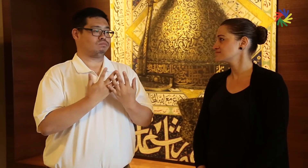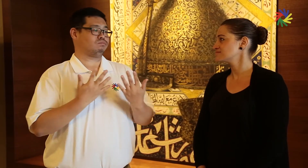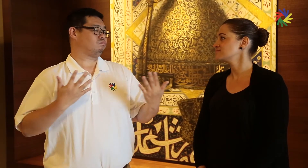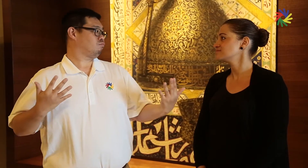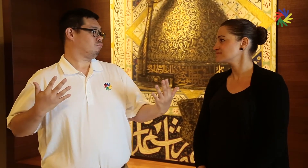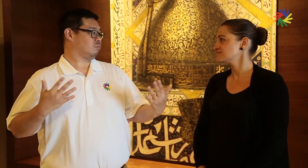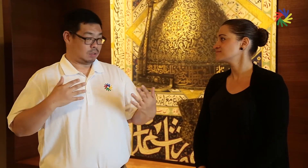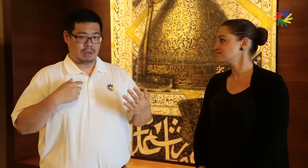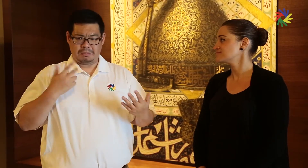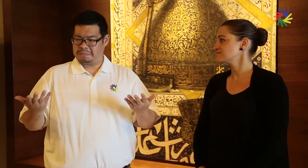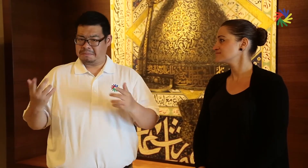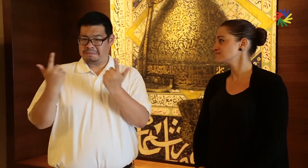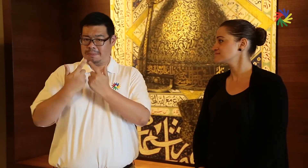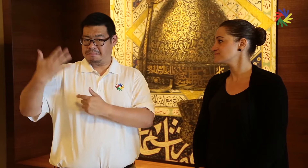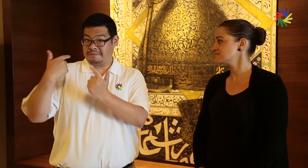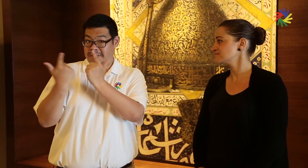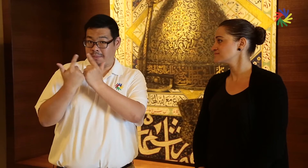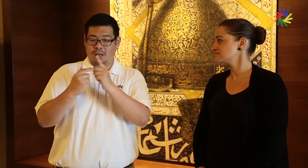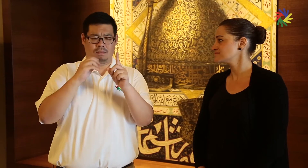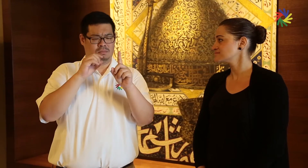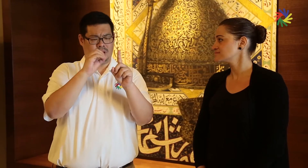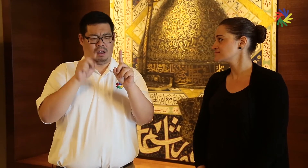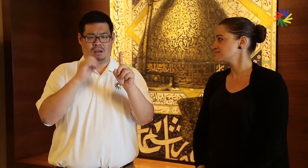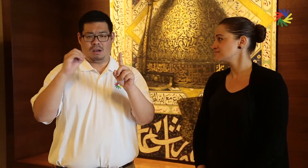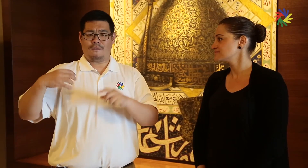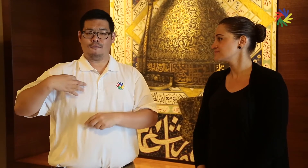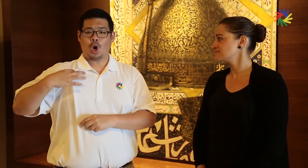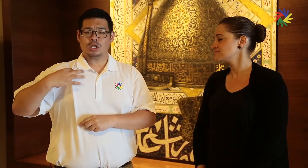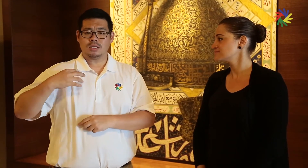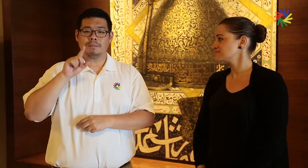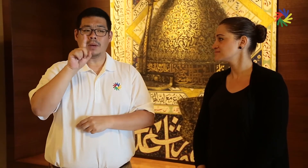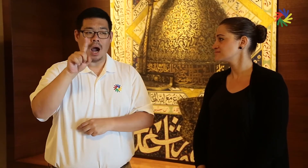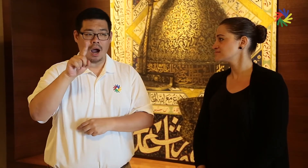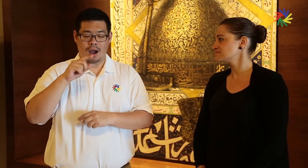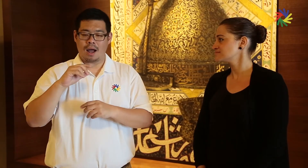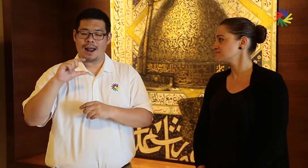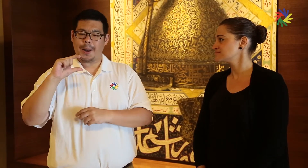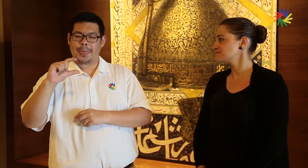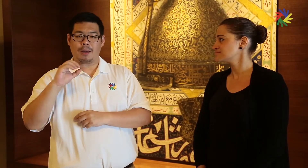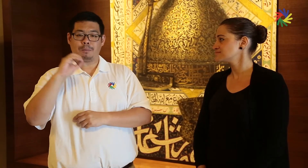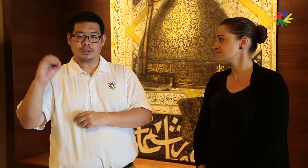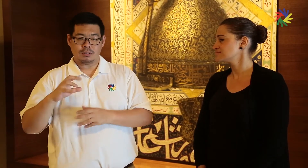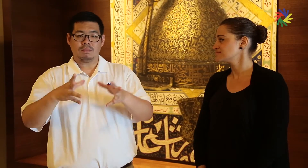Also, there are a lot more volunteers here in Samsun. In Taipei, we had about 1.000 volunteers- a small percentage acquired training in sign language.